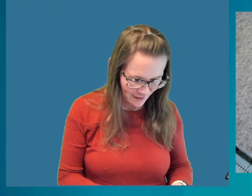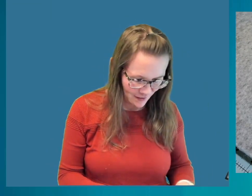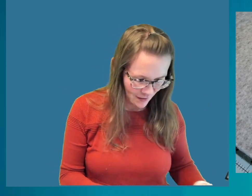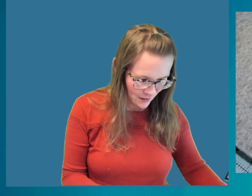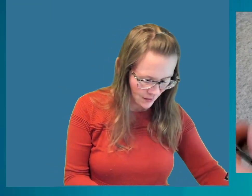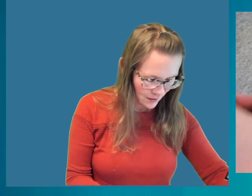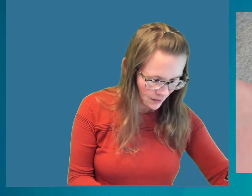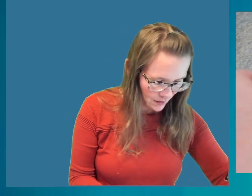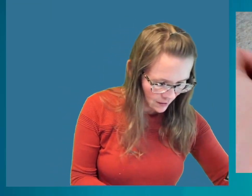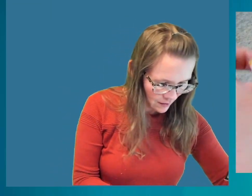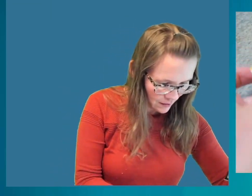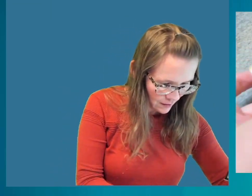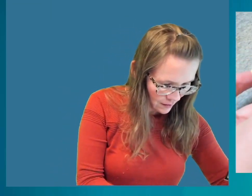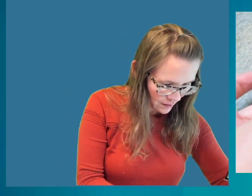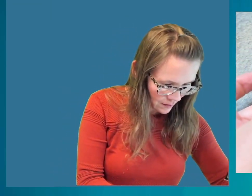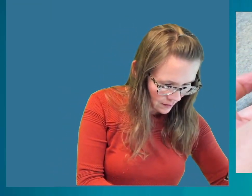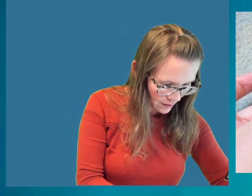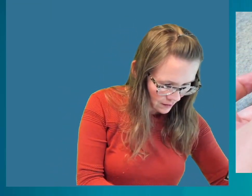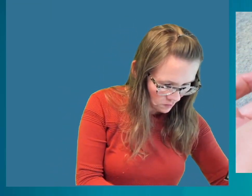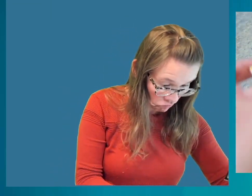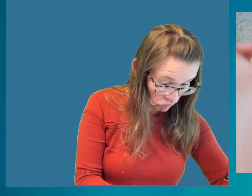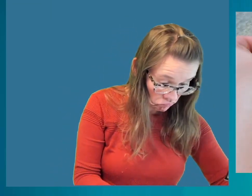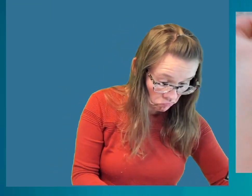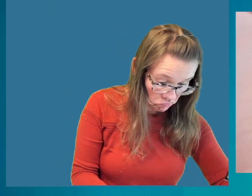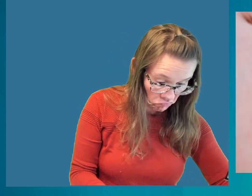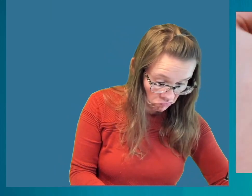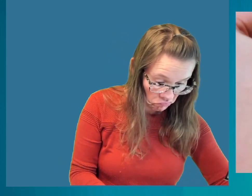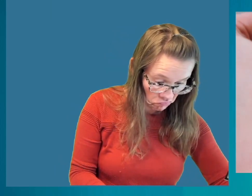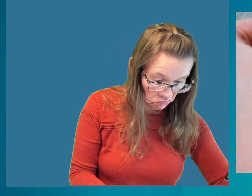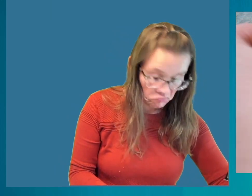very hot! Trying to cool it off a little bit and just check to make